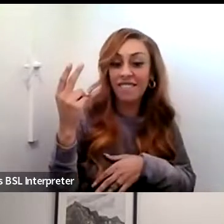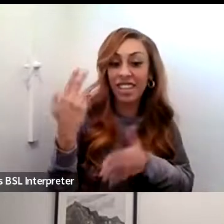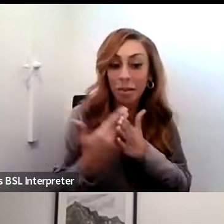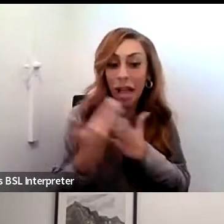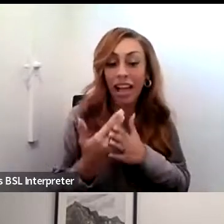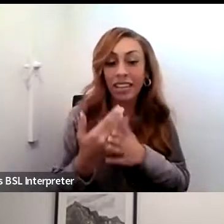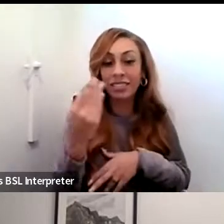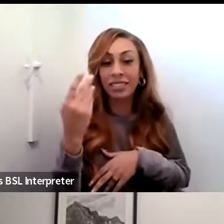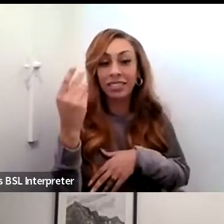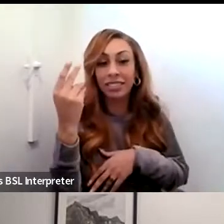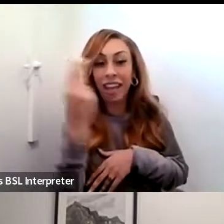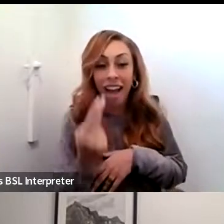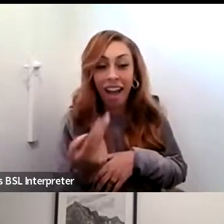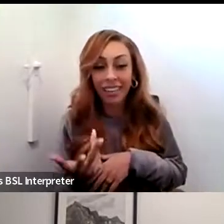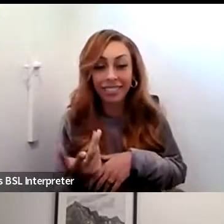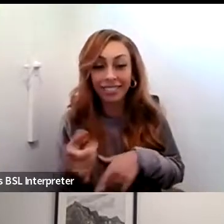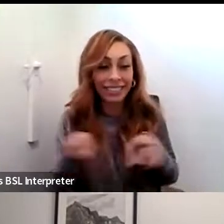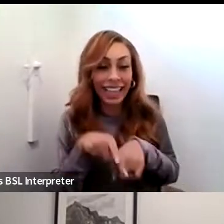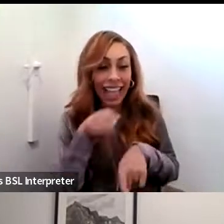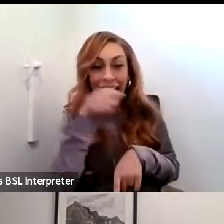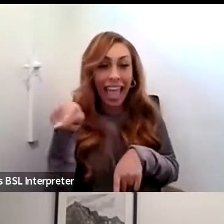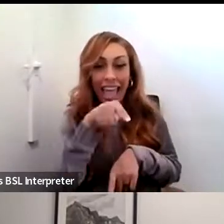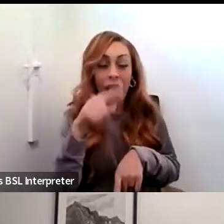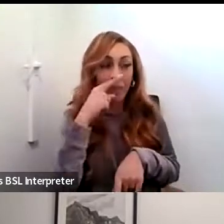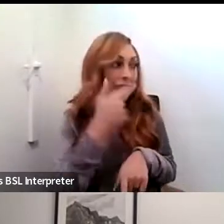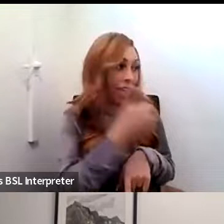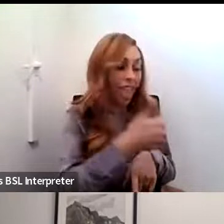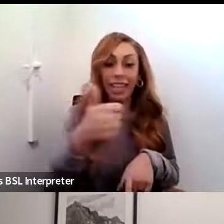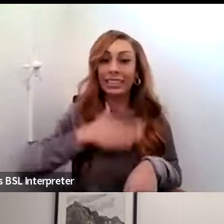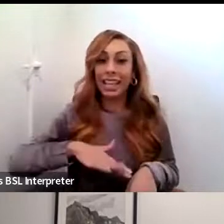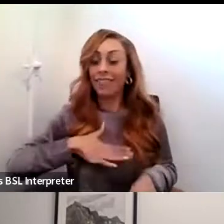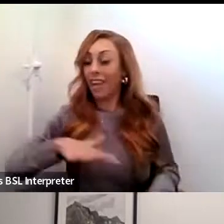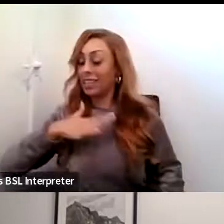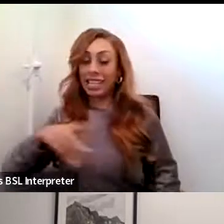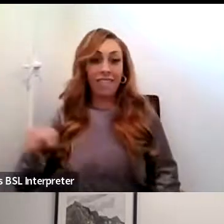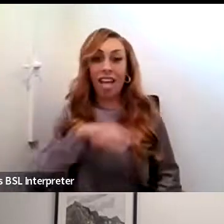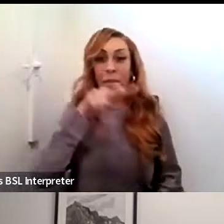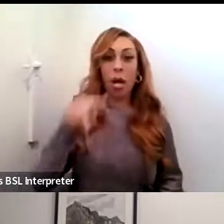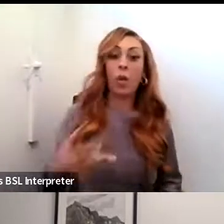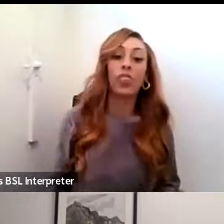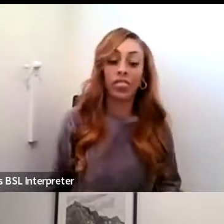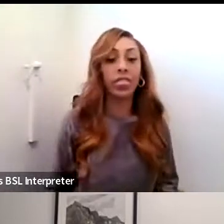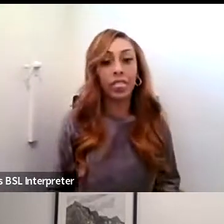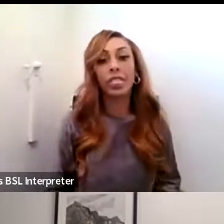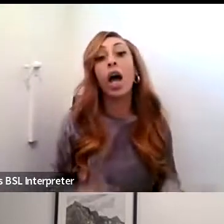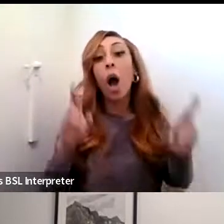or even for the same people, it can fulfil a need. And I just - I hope that there's a chance -